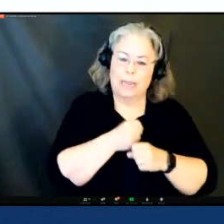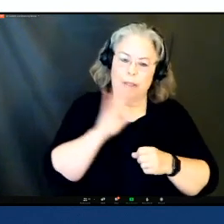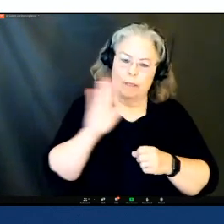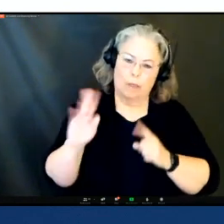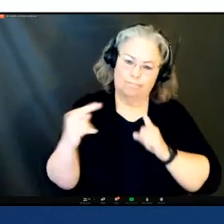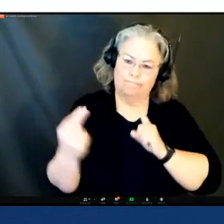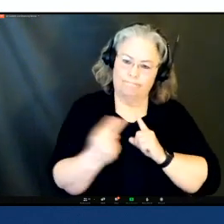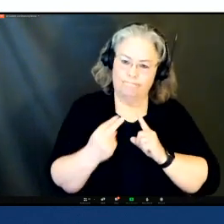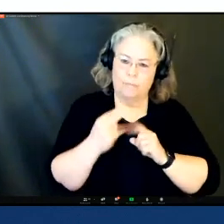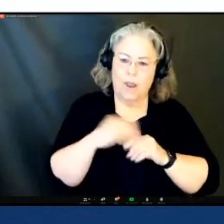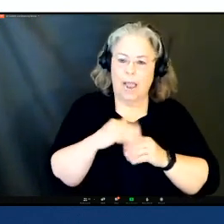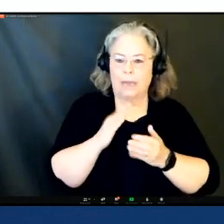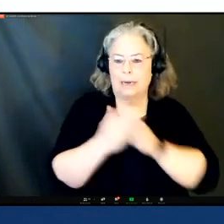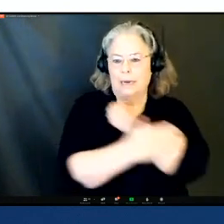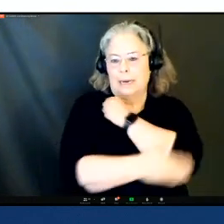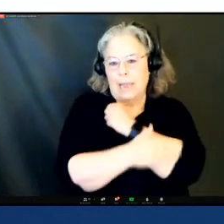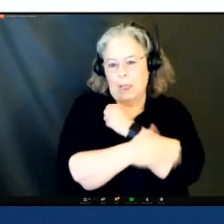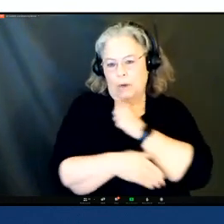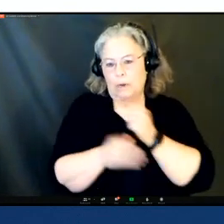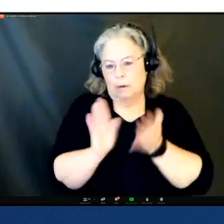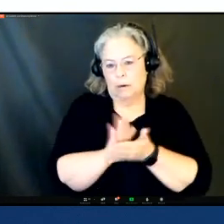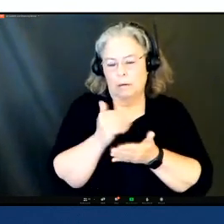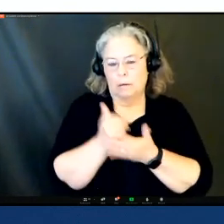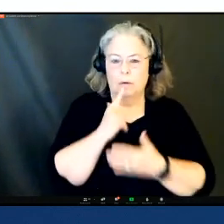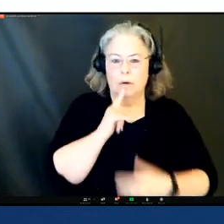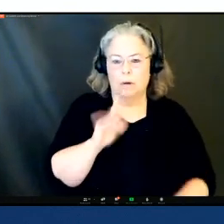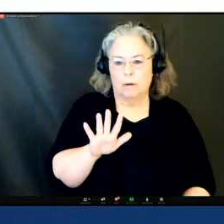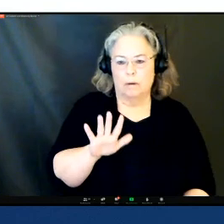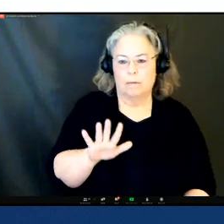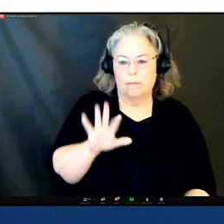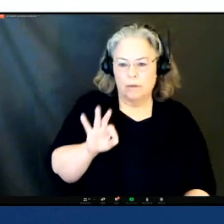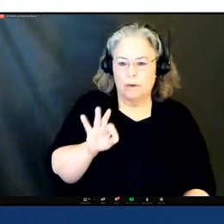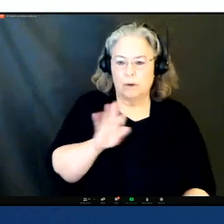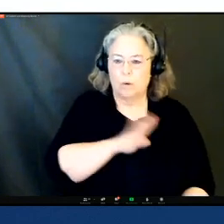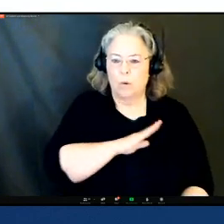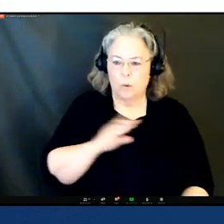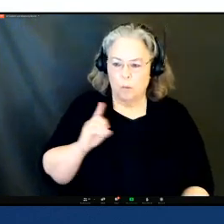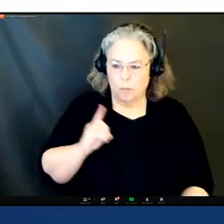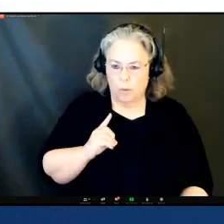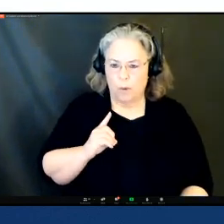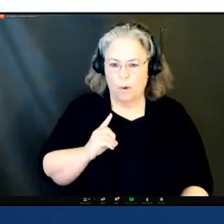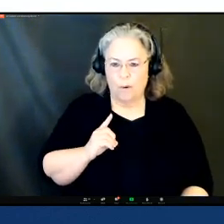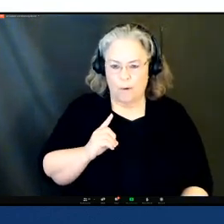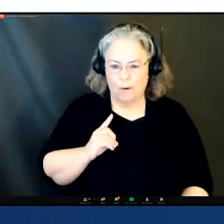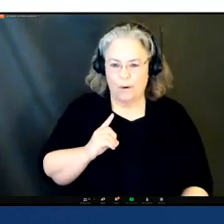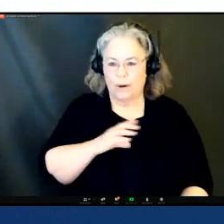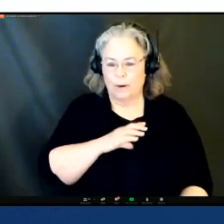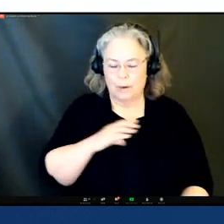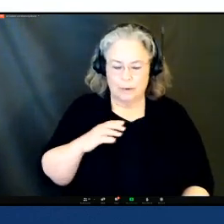And we receive responses representing 59 boards and commissions with nearly 300 distinct issues or priorities identified.